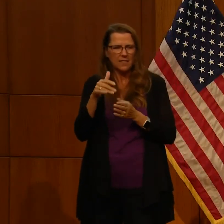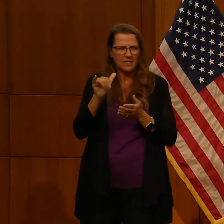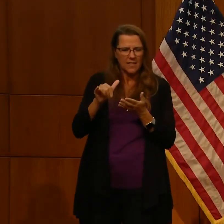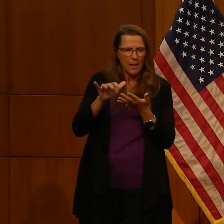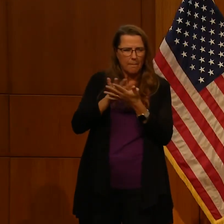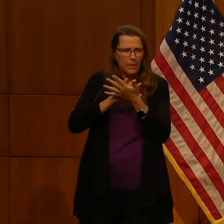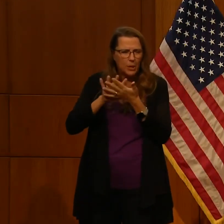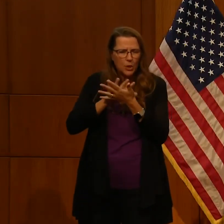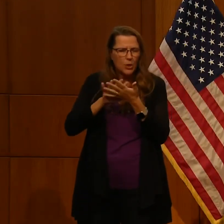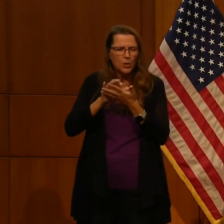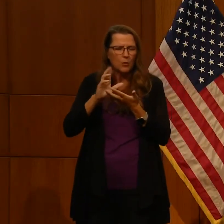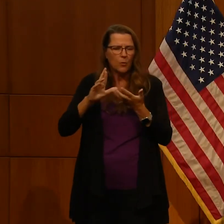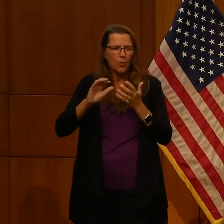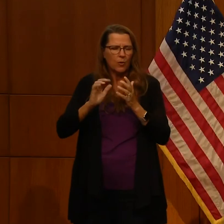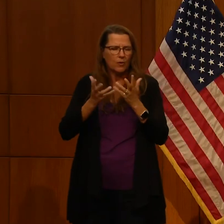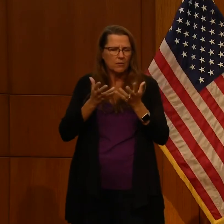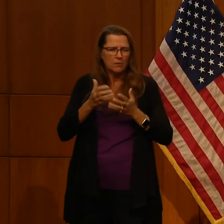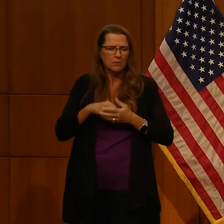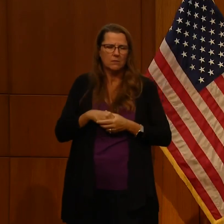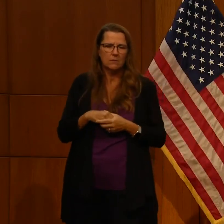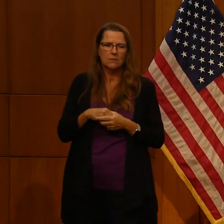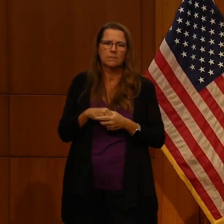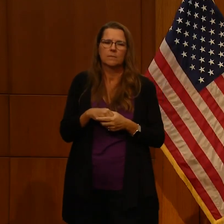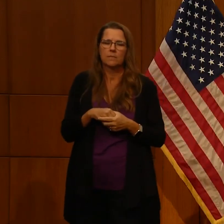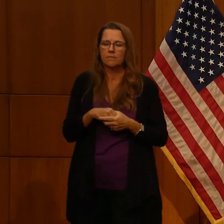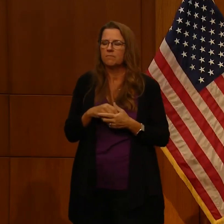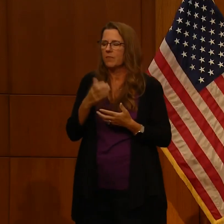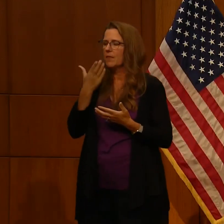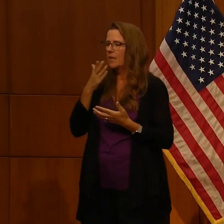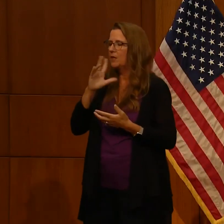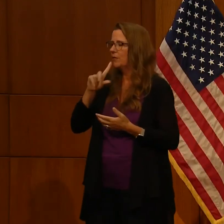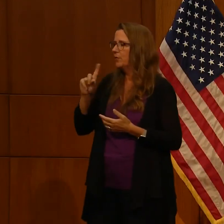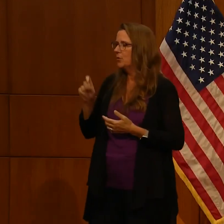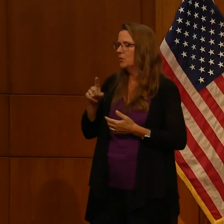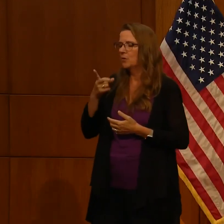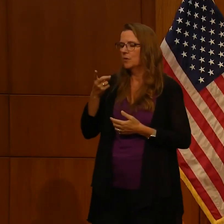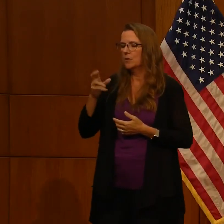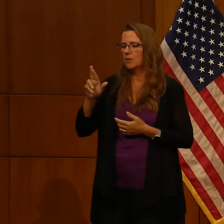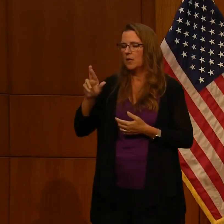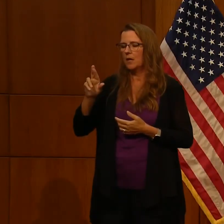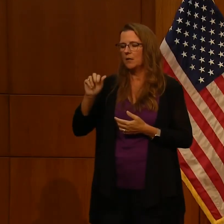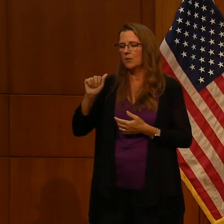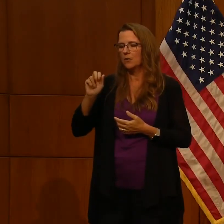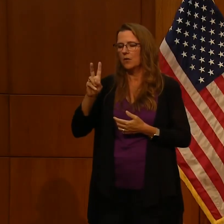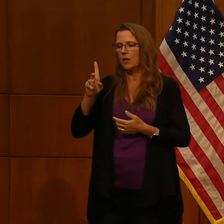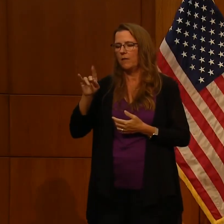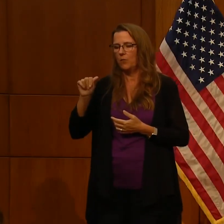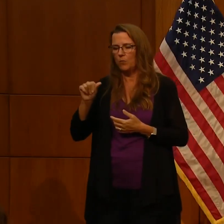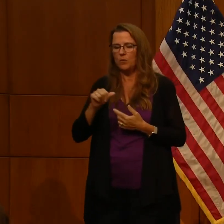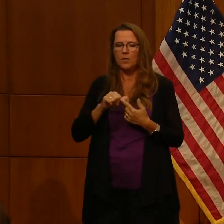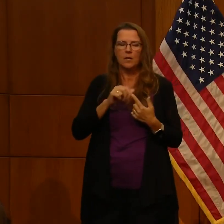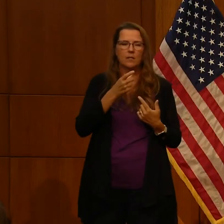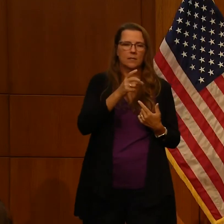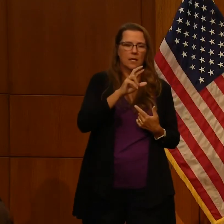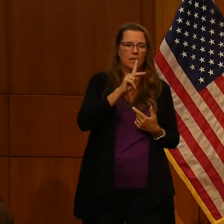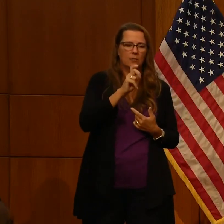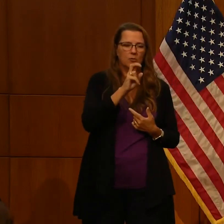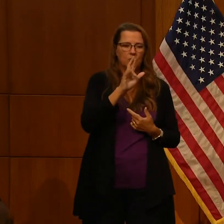COULD BE? THE FOCUS ON THE MIND CAN BE SHARPENED. YEAH I APPRECIATE THE QUESTION AND, UH,